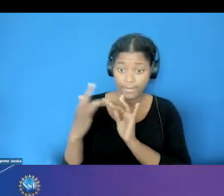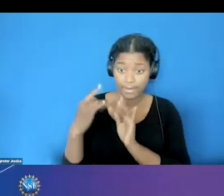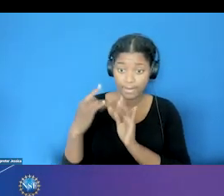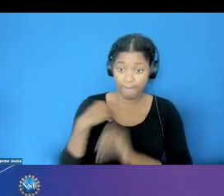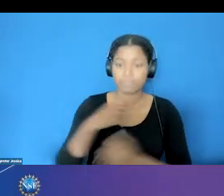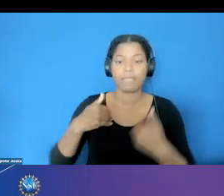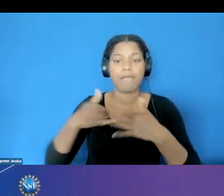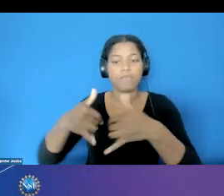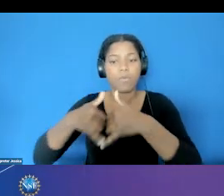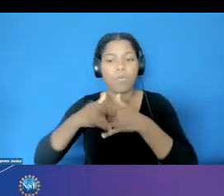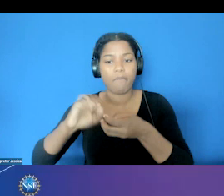please have the award number ready.